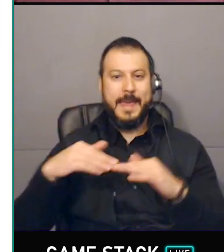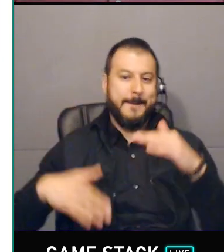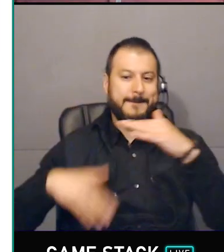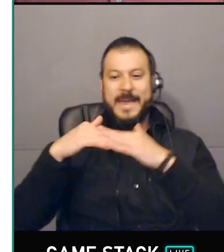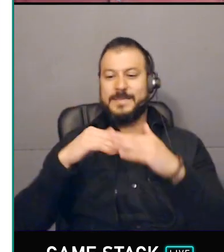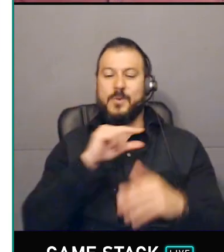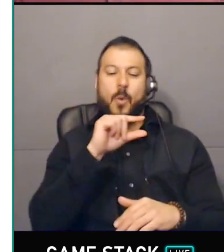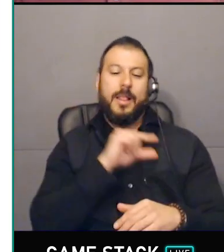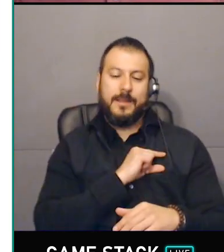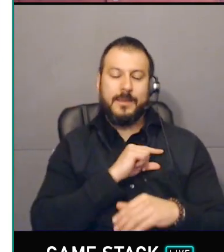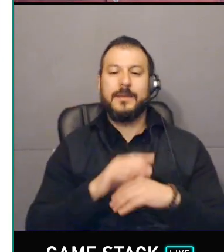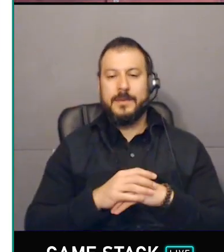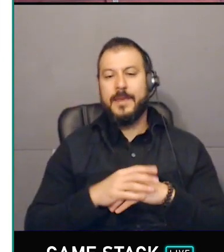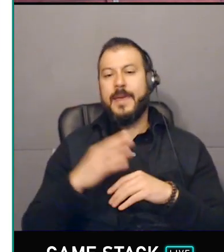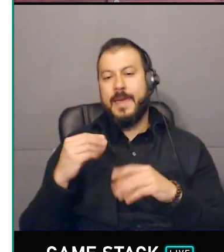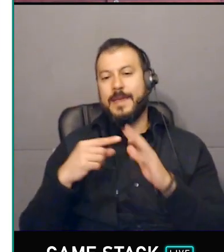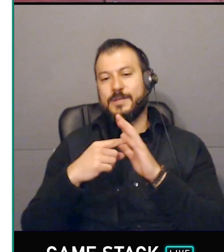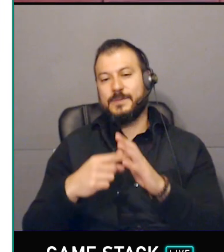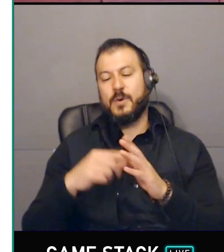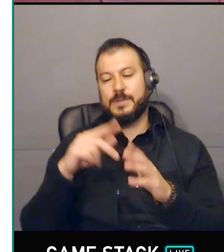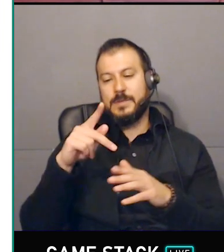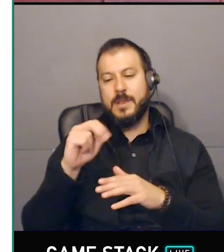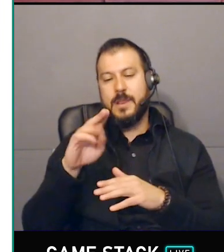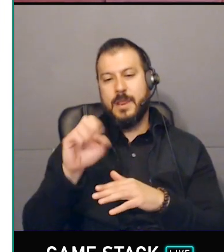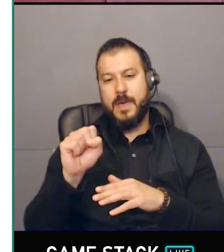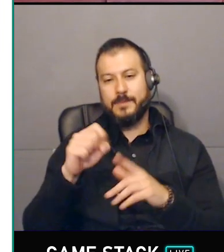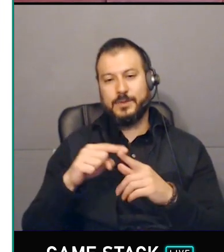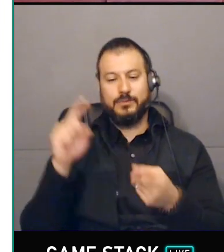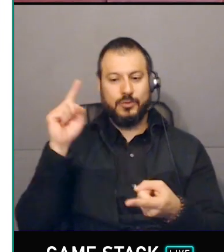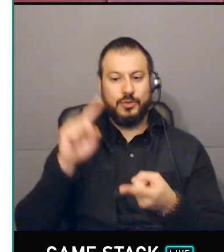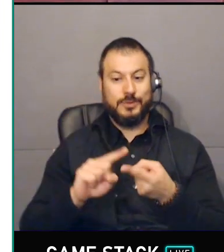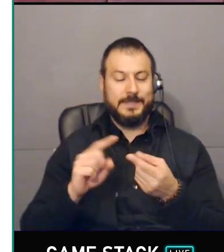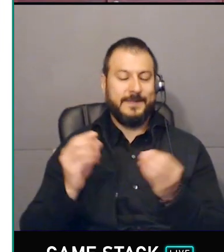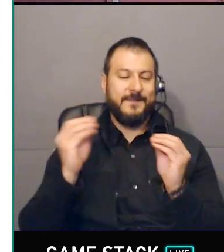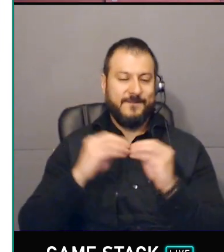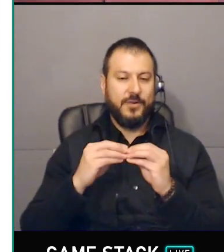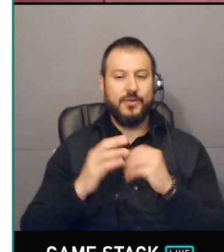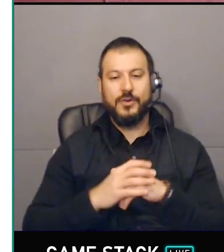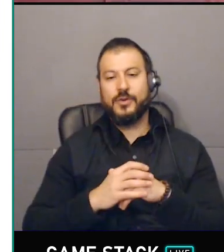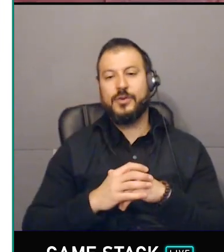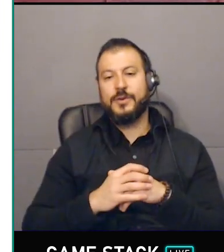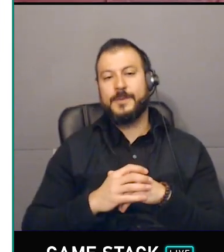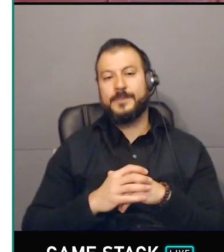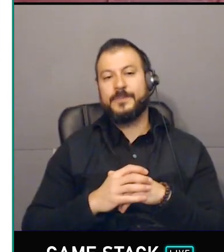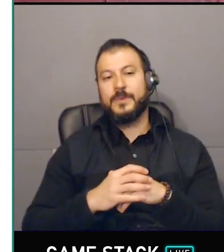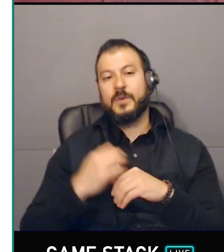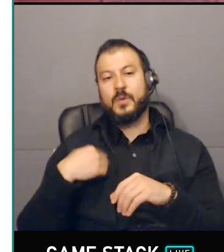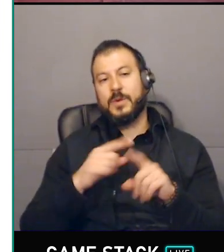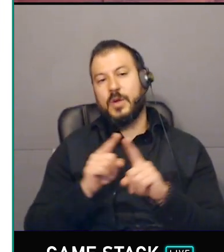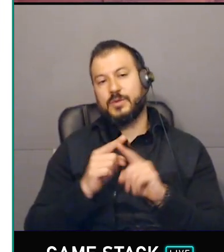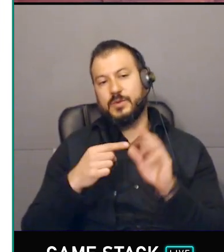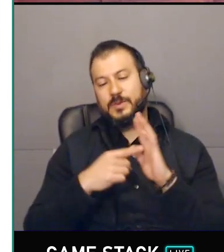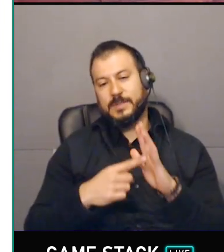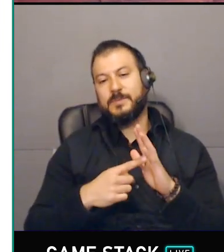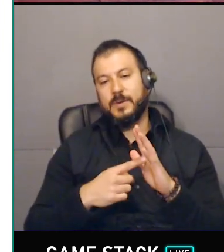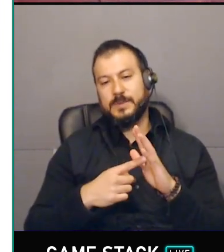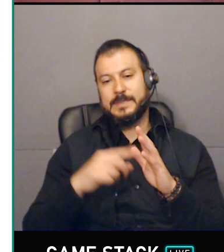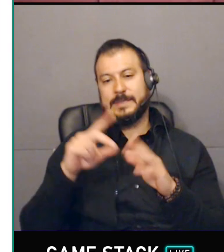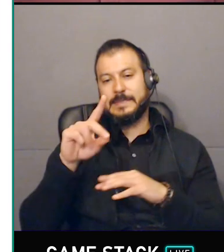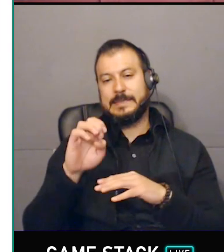maximum quality and exposed knobs to reduce this even further. Additionally, we exposed this decoupled shading model,